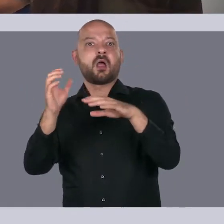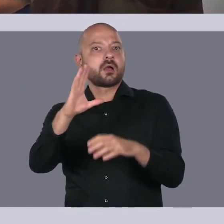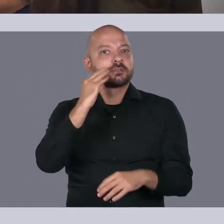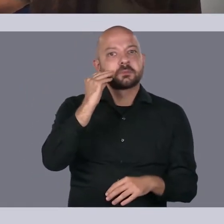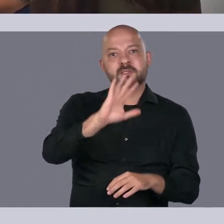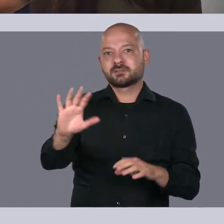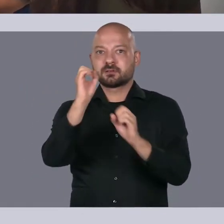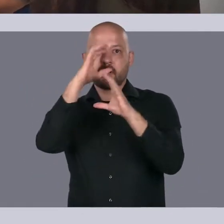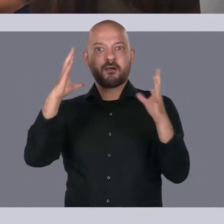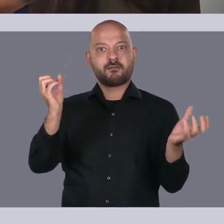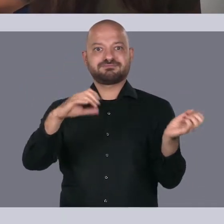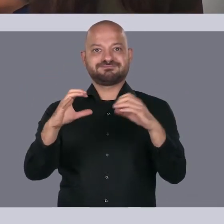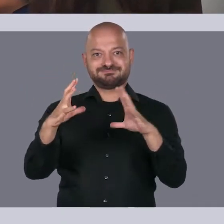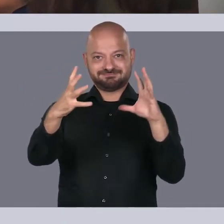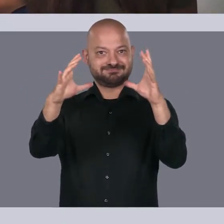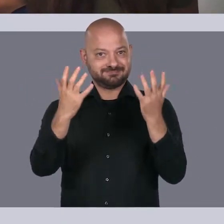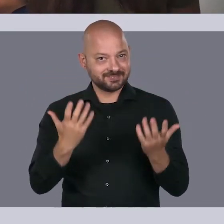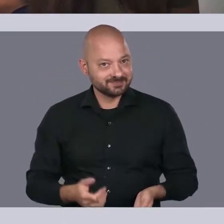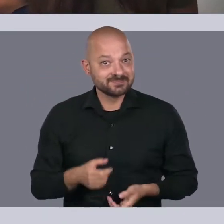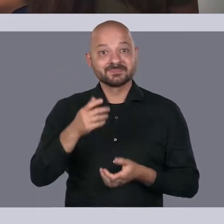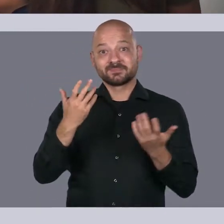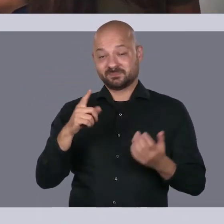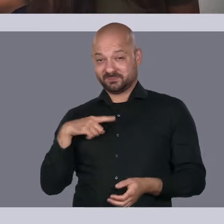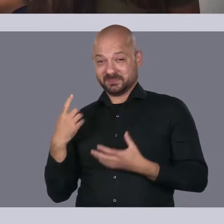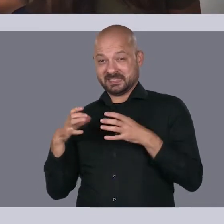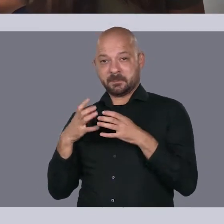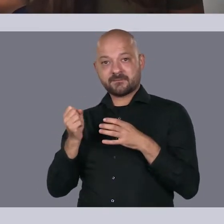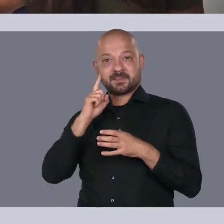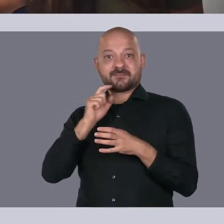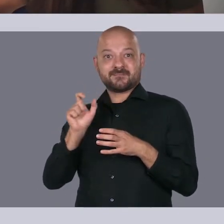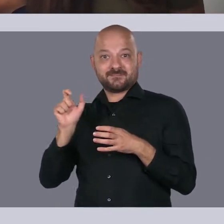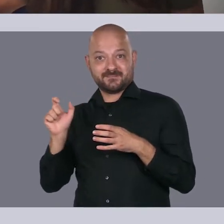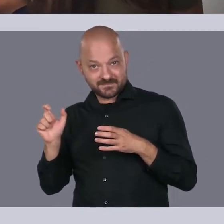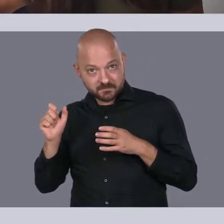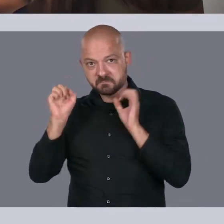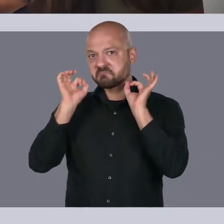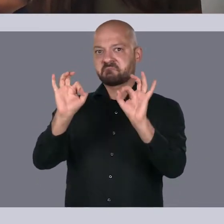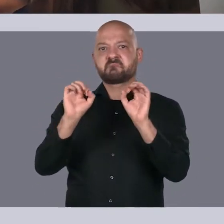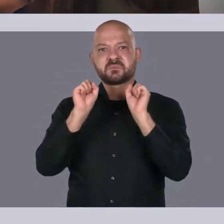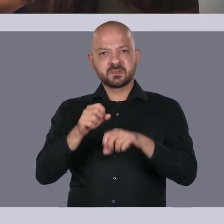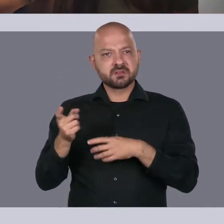of our AVASAG research team, we were not only able to occupy the role of the moderator with a highly informed native signer